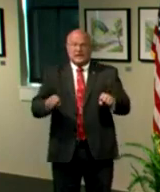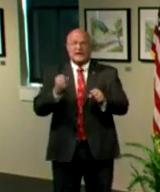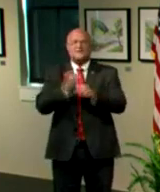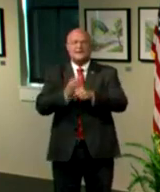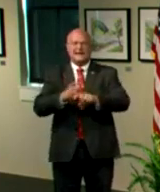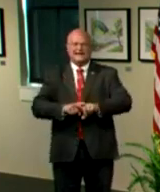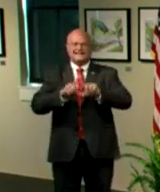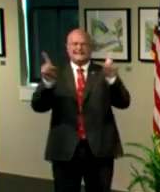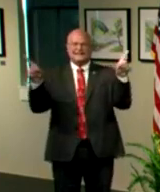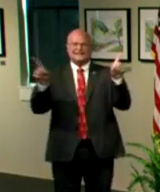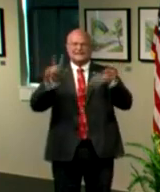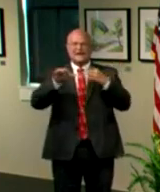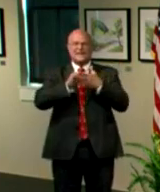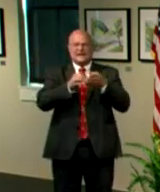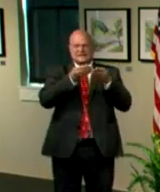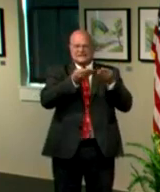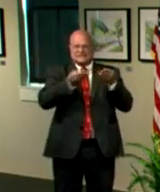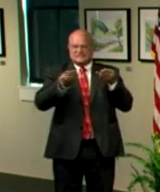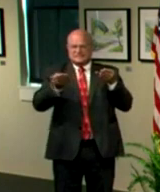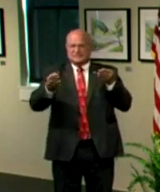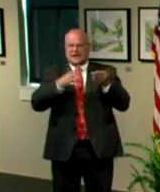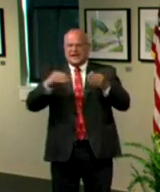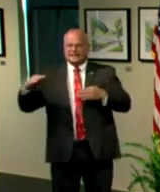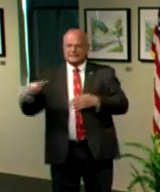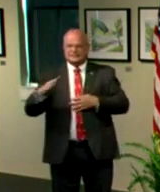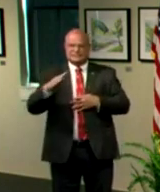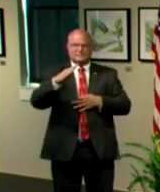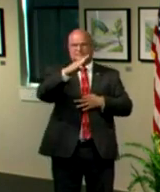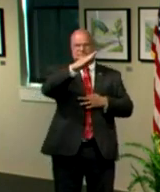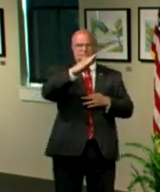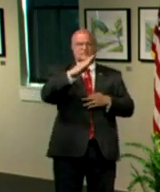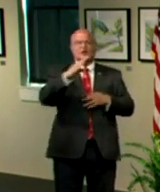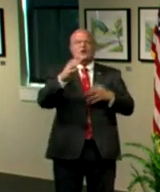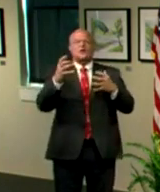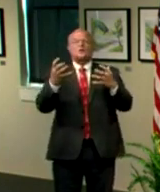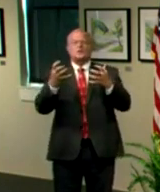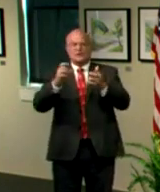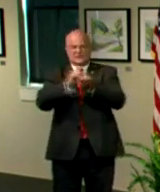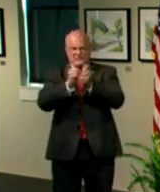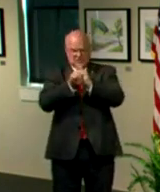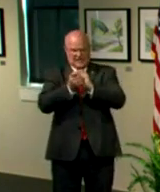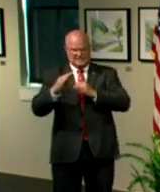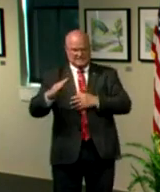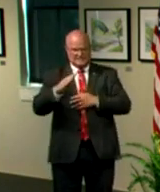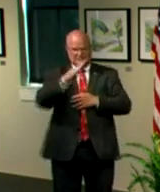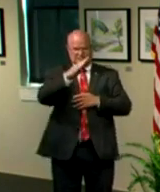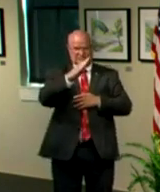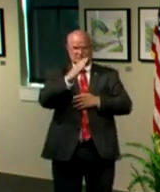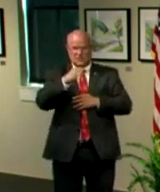LIFELONG HABITS AND COURTESIES WE ENJOY. BUT IF WE CAN DO THAT, IT WOULD